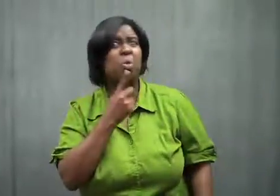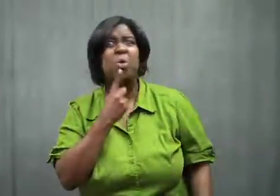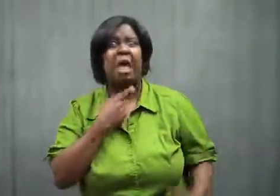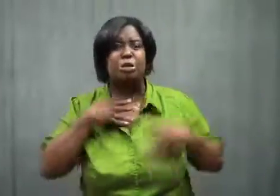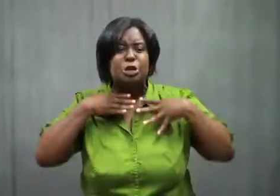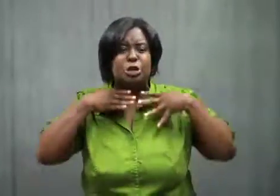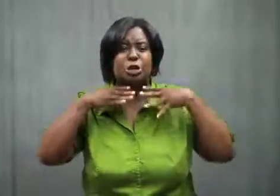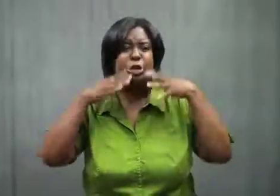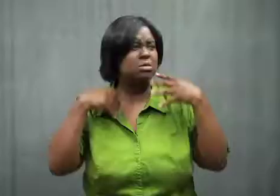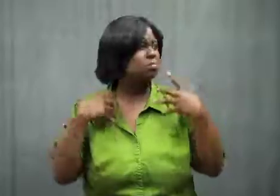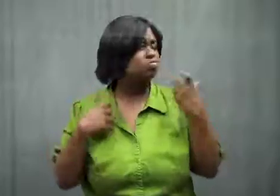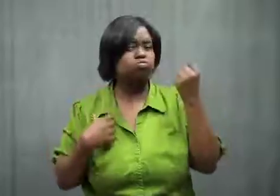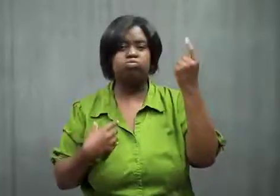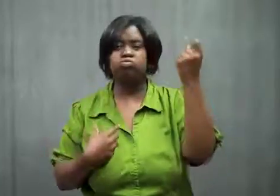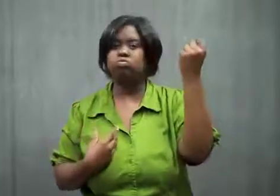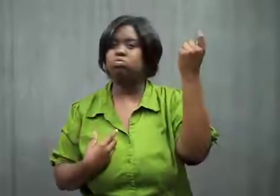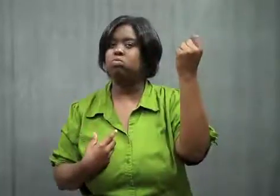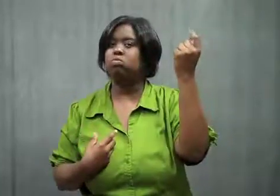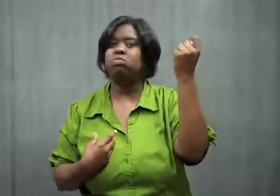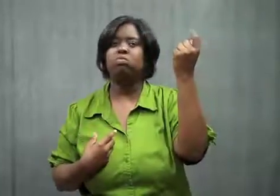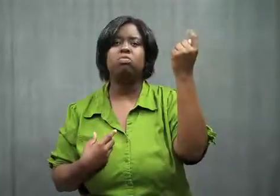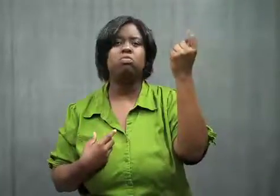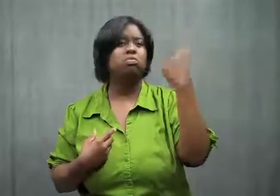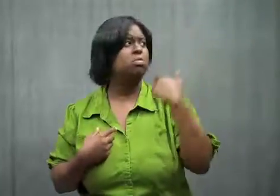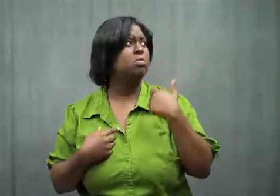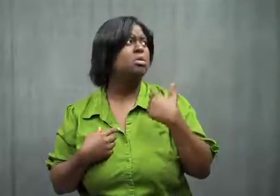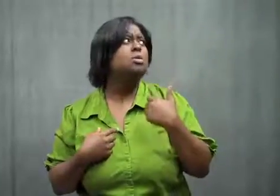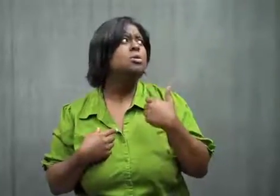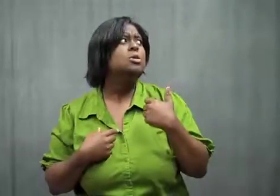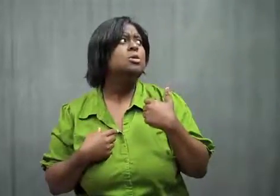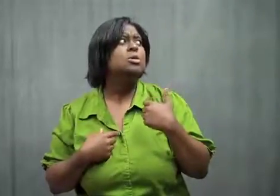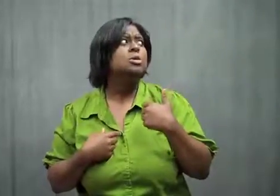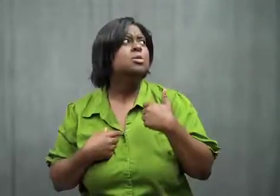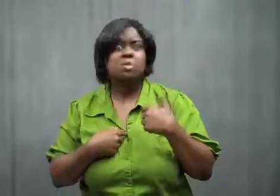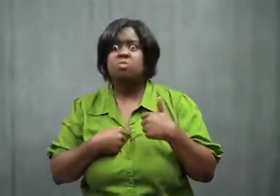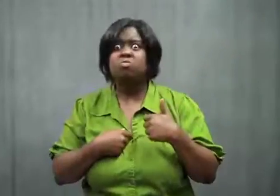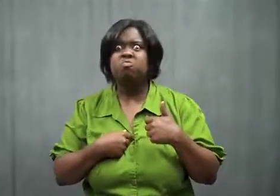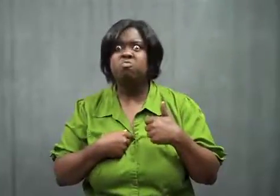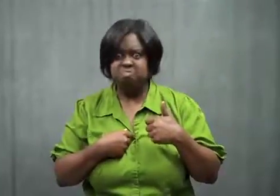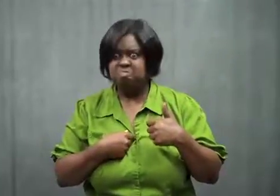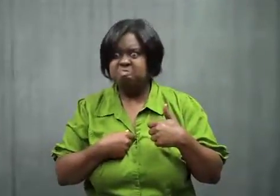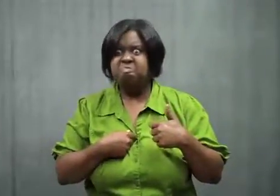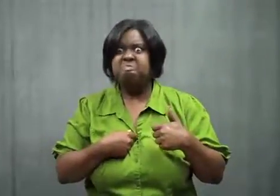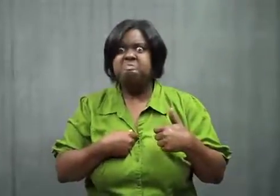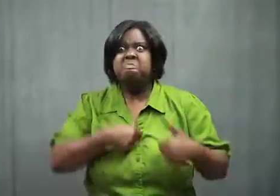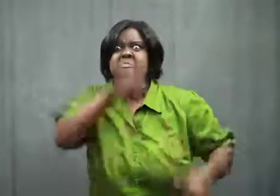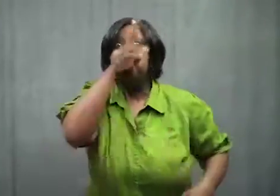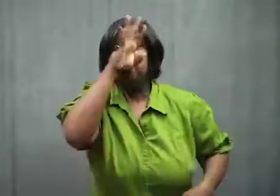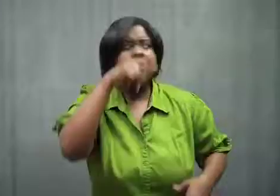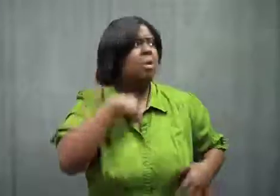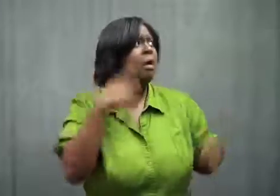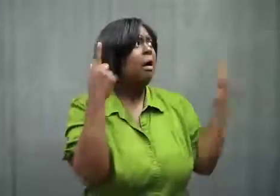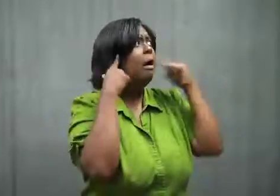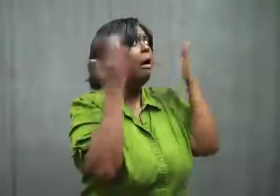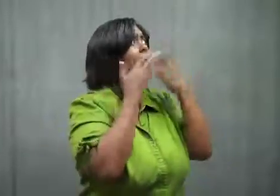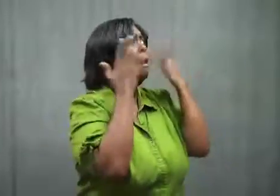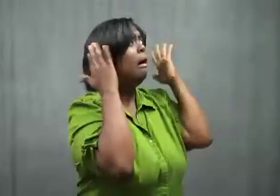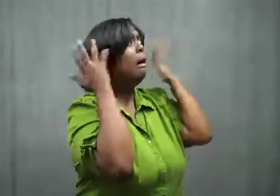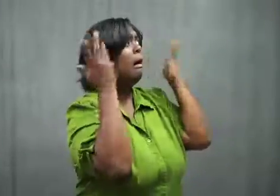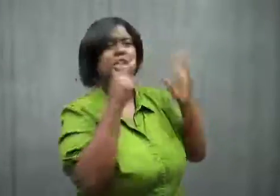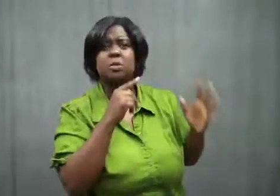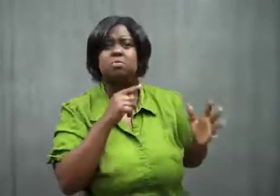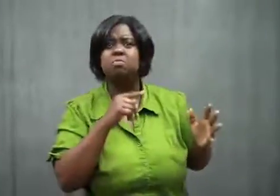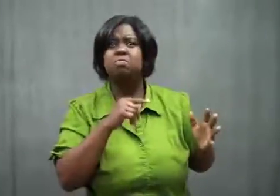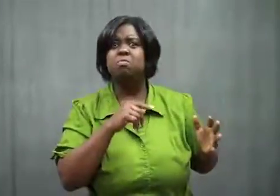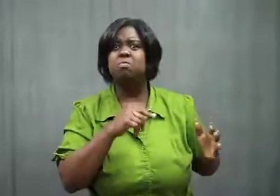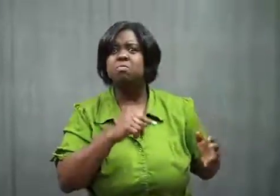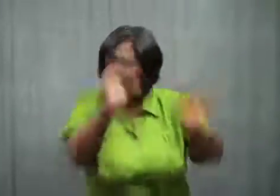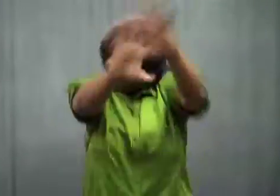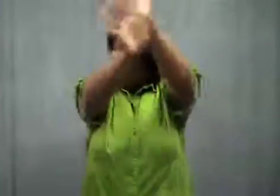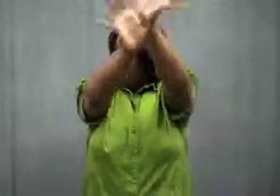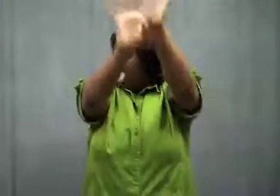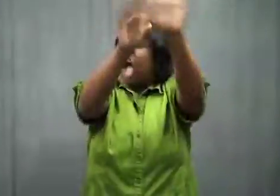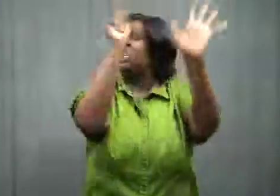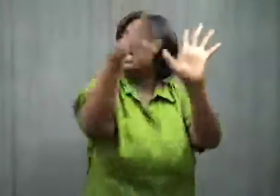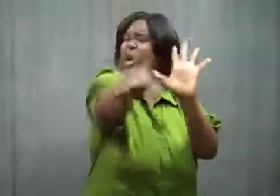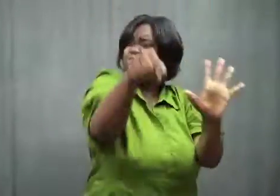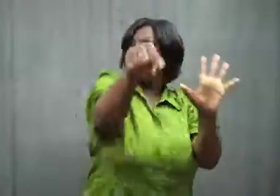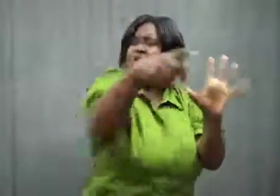He was getting redder and redder, I was scared and shook my head.